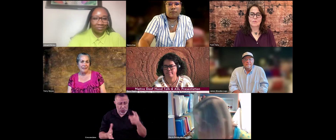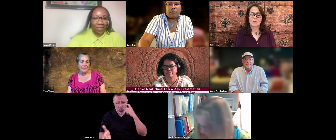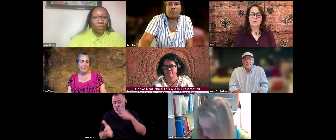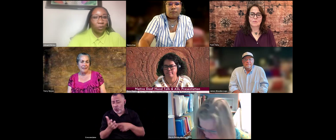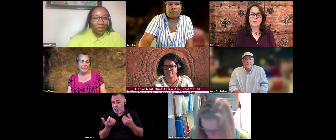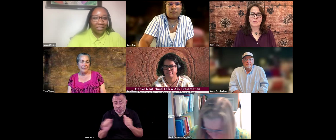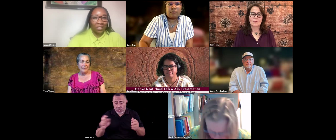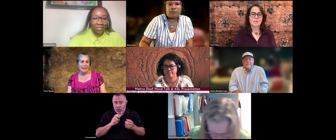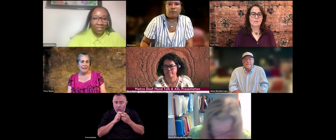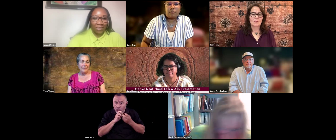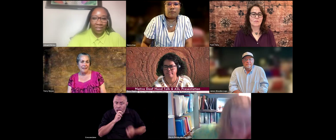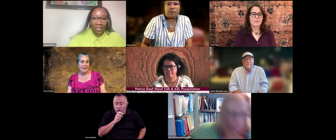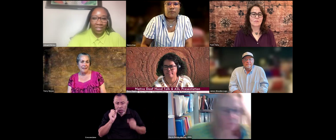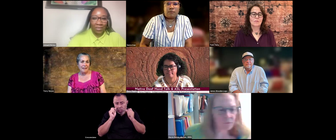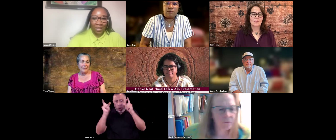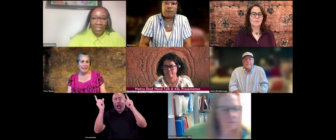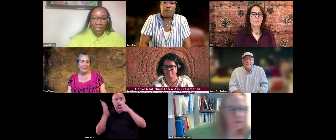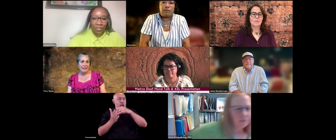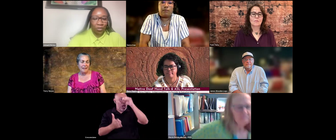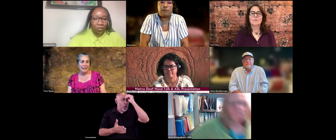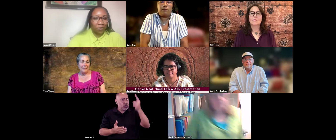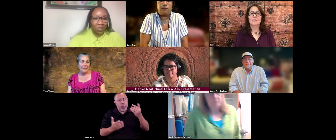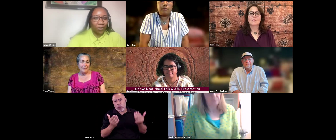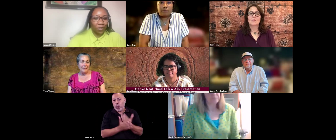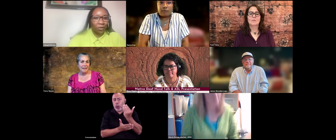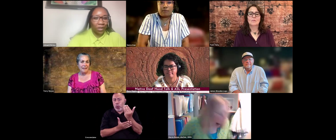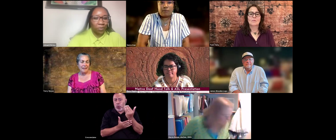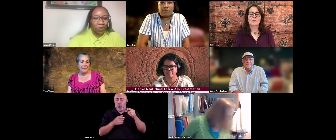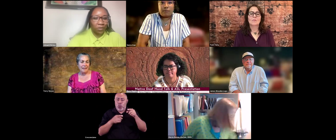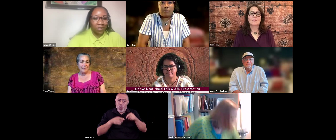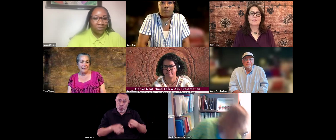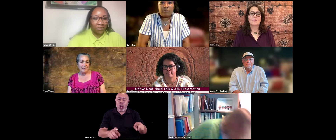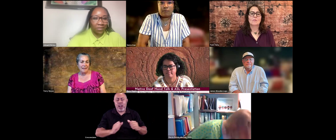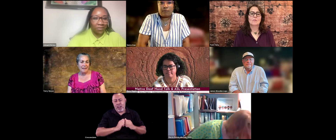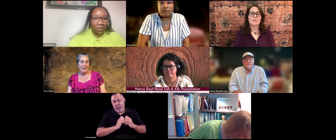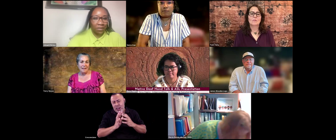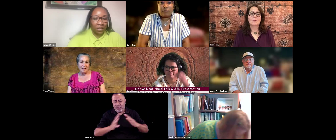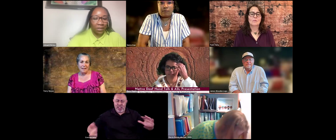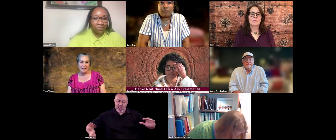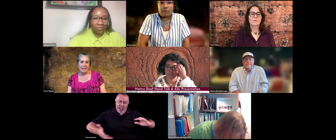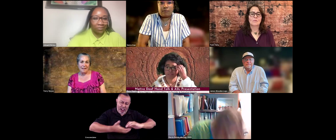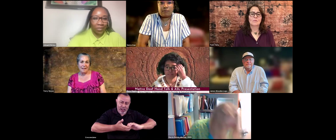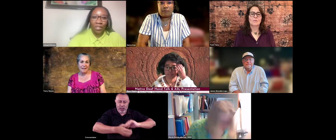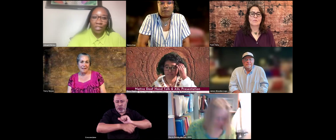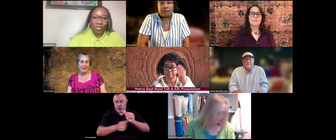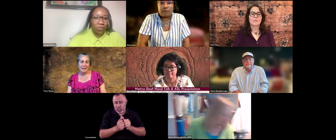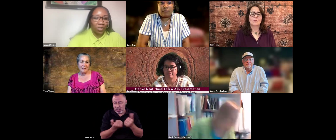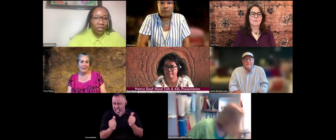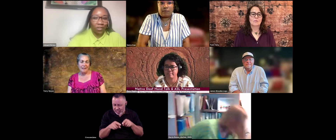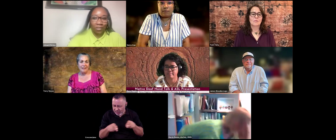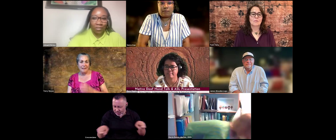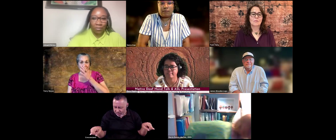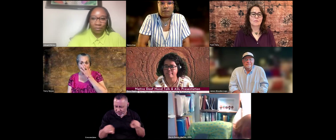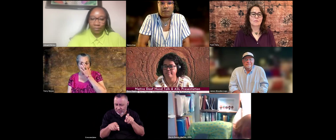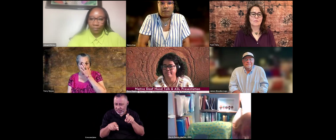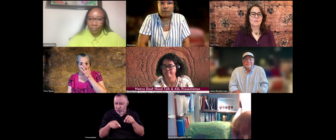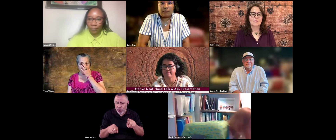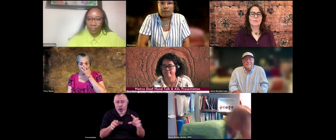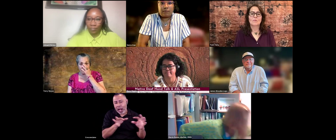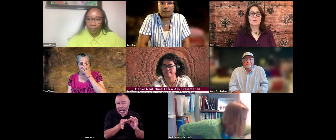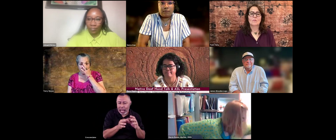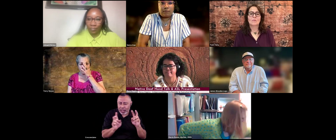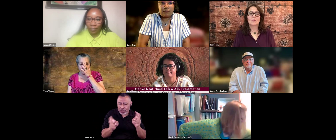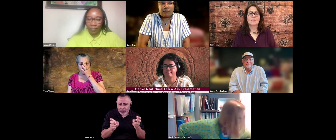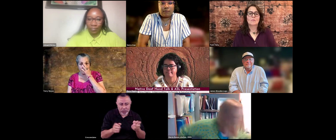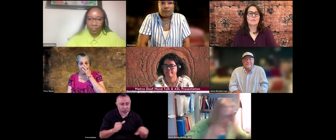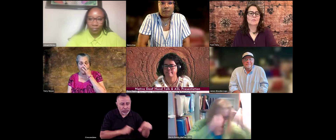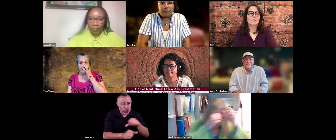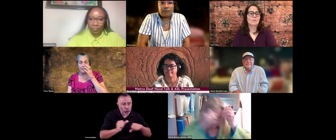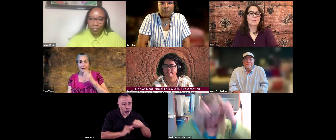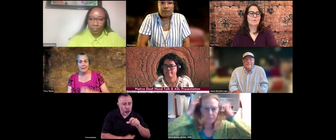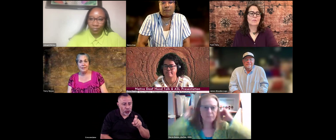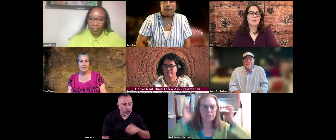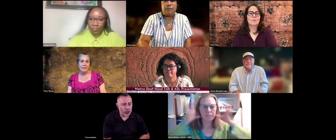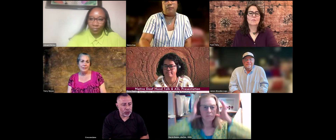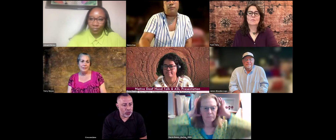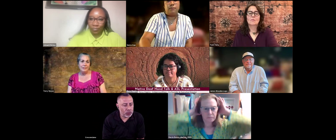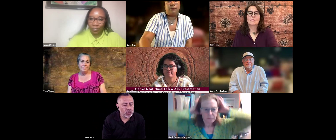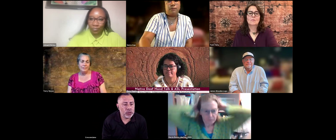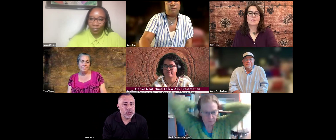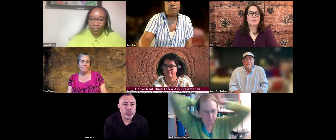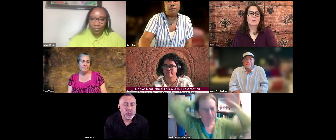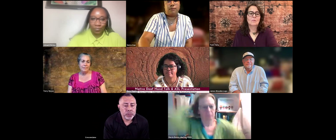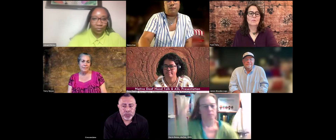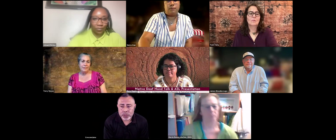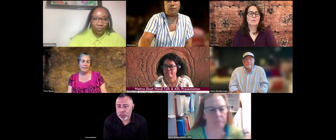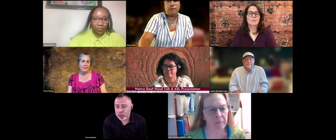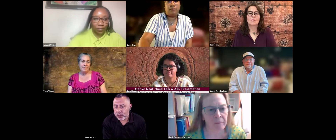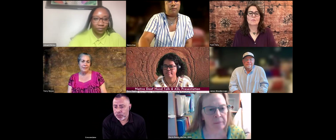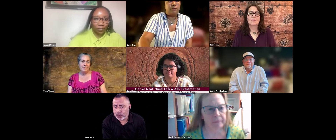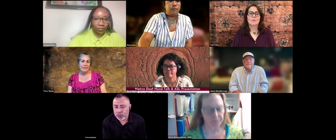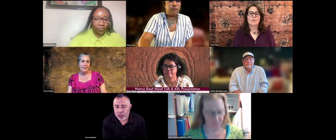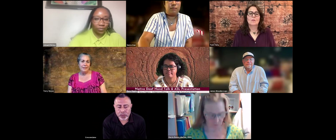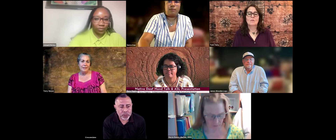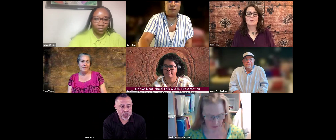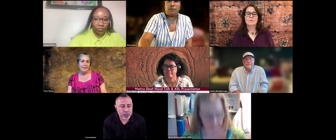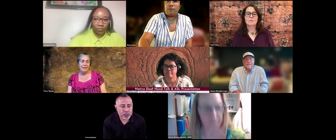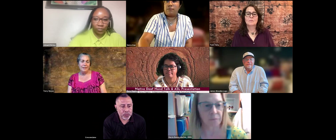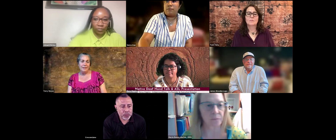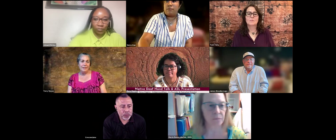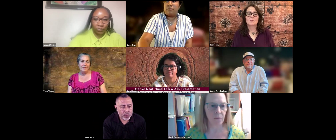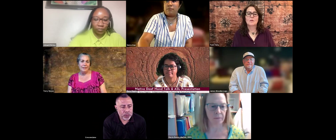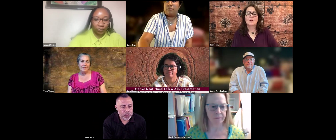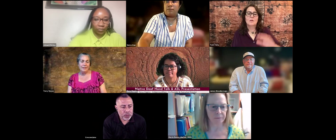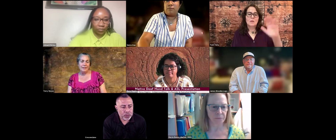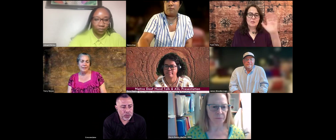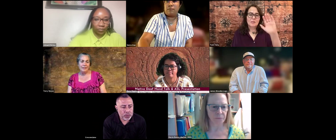As you've started to learn how to build. Connections with each other.